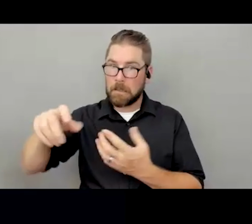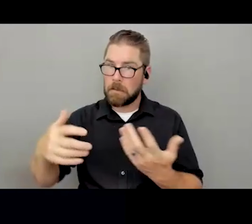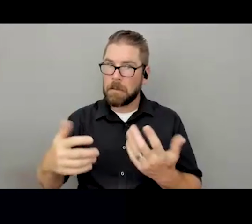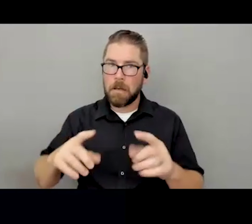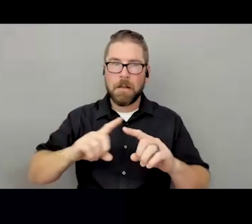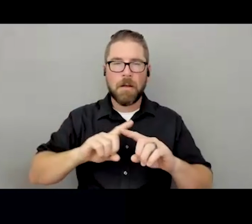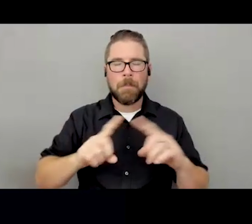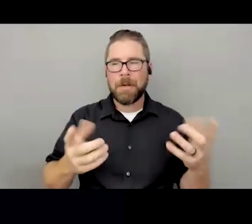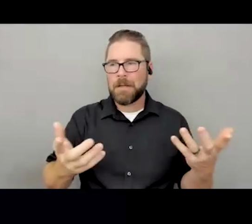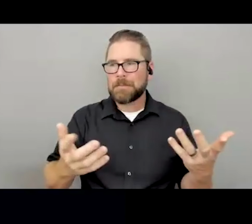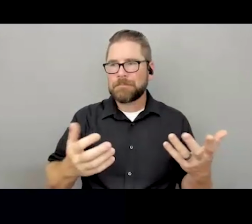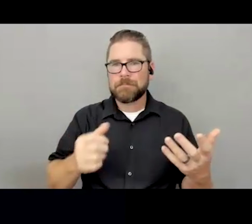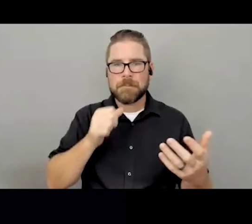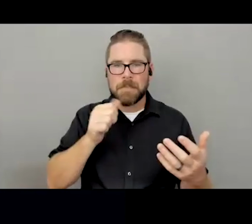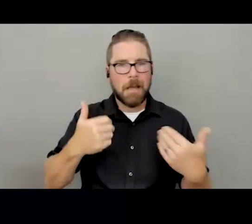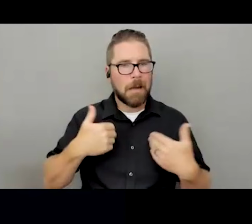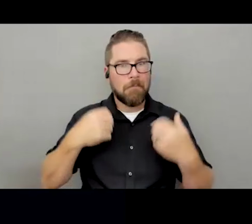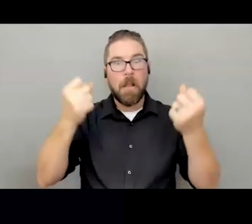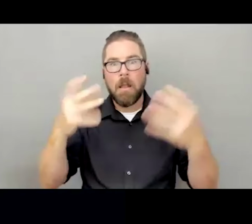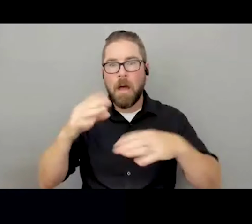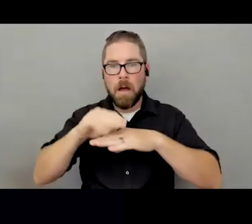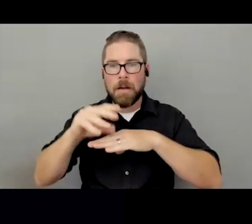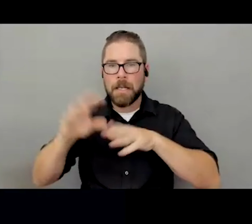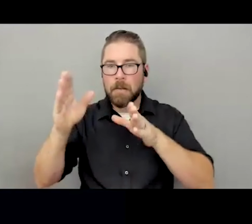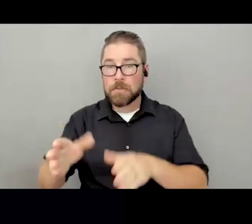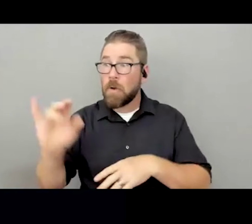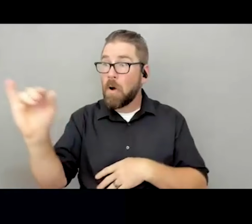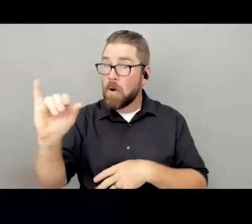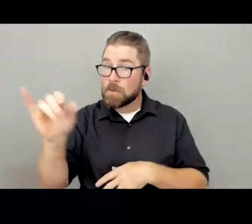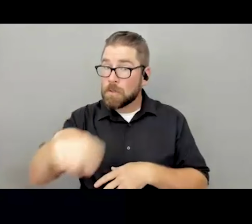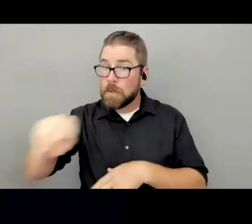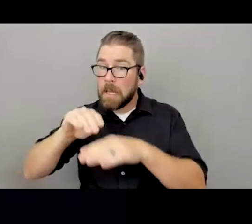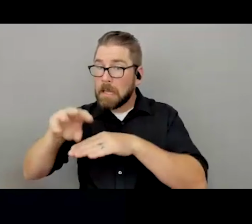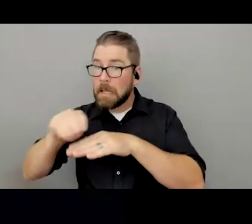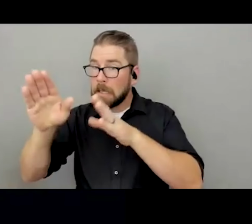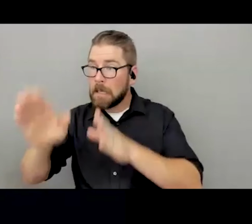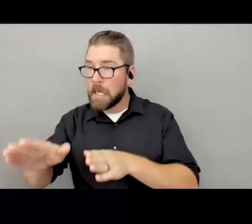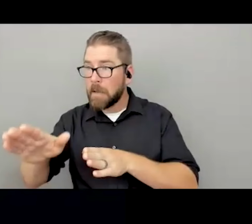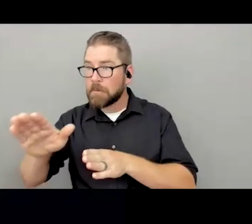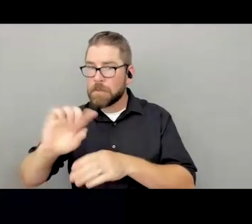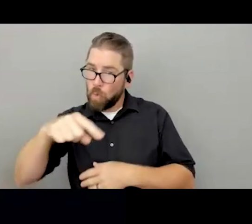who are dedicated to doing Early Alert only. It's an additional task to our other assignments.